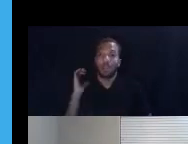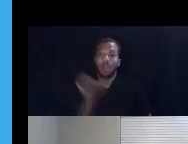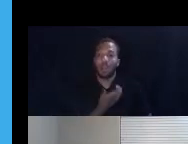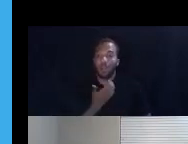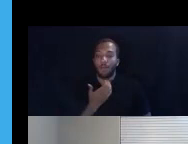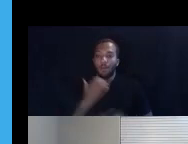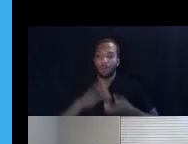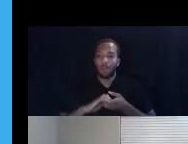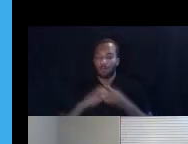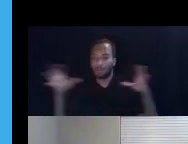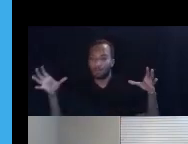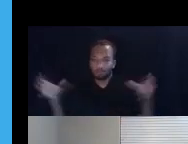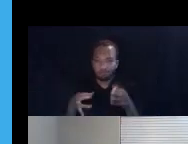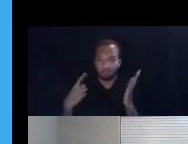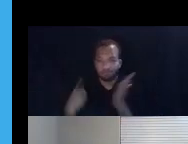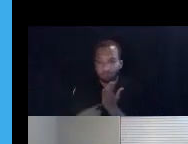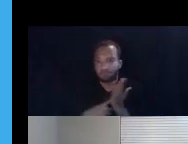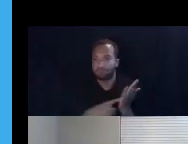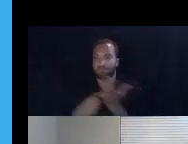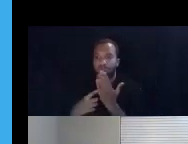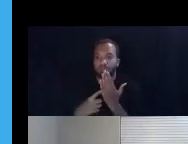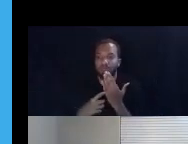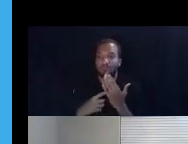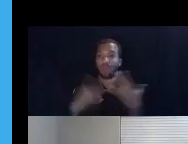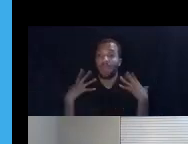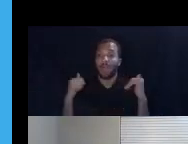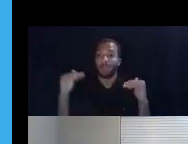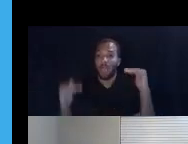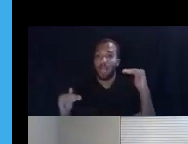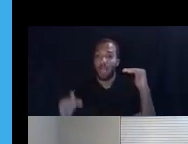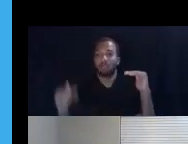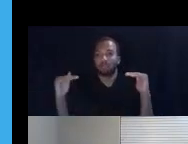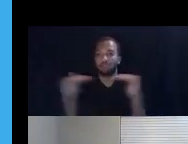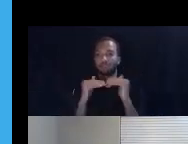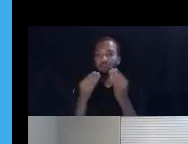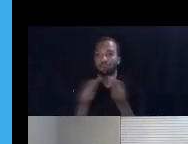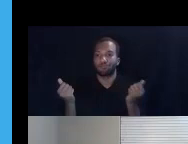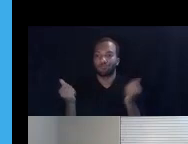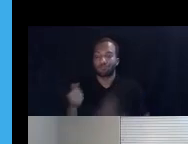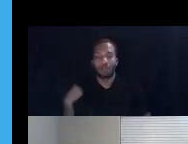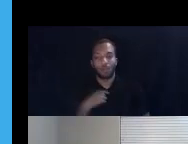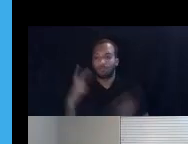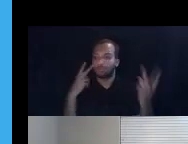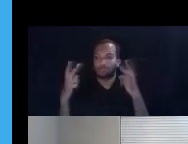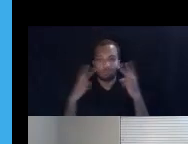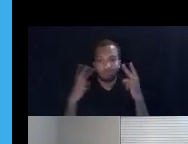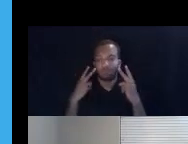to improve health equity and address priority health issues. And we see this very much as a community partner led plan,